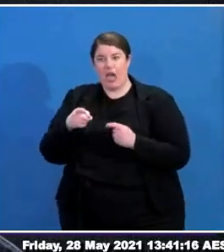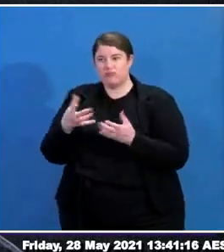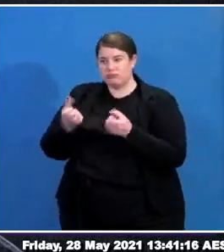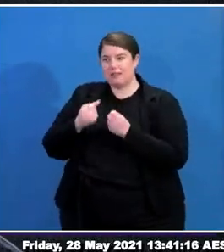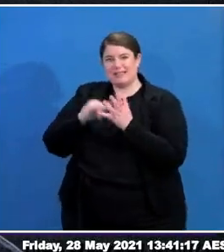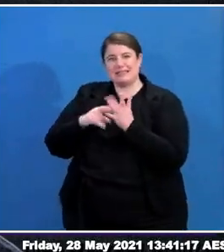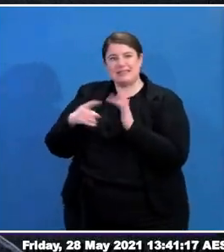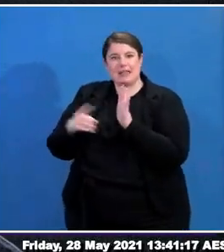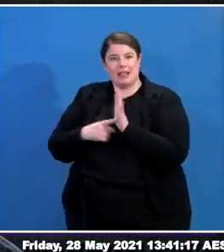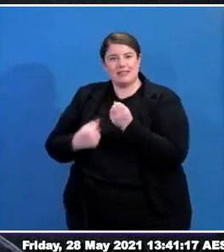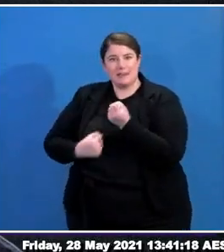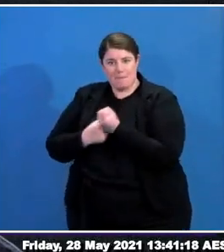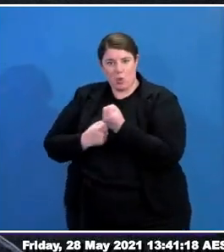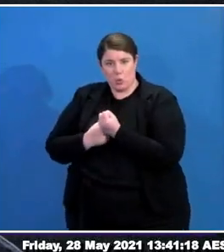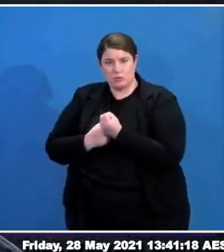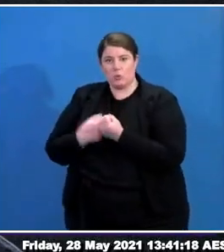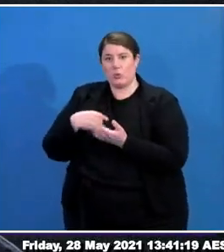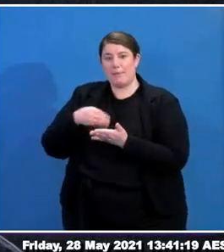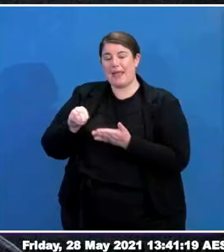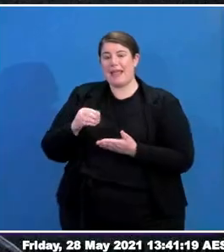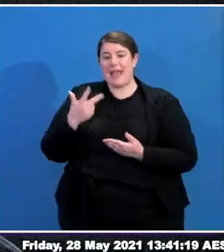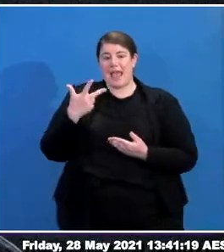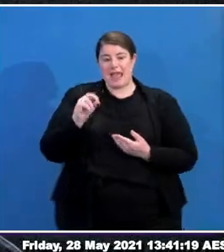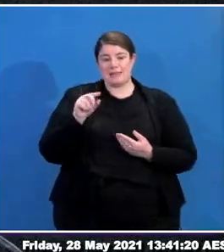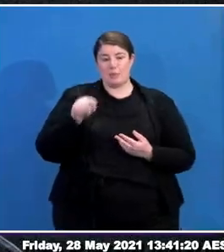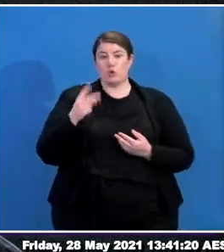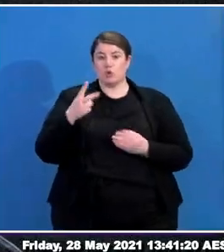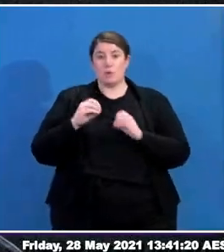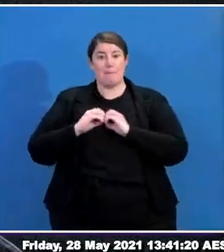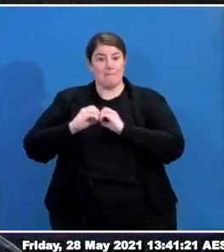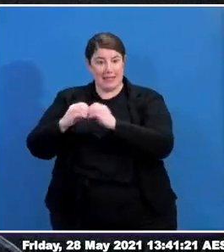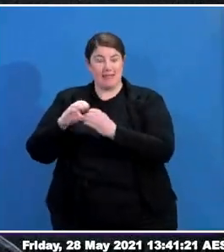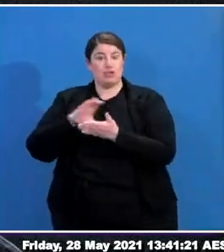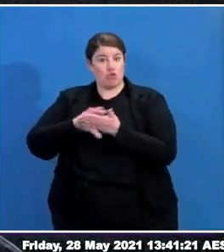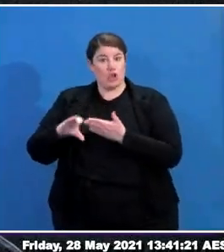Through the NDIA we pay $8.2 billion a year in SIL supports.